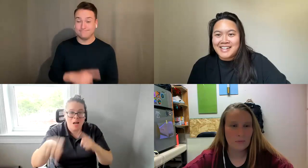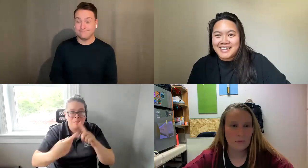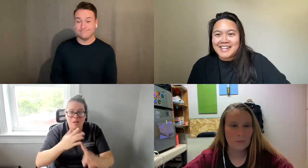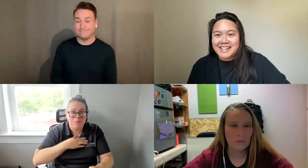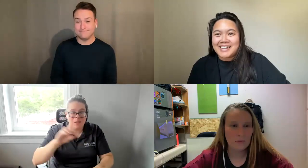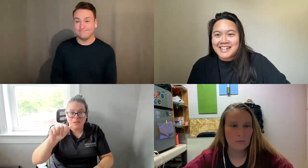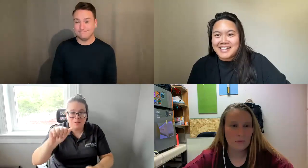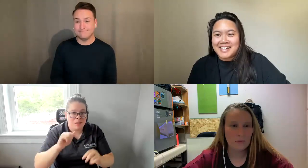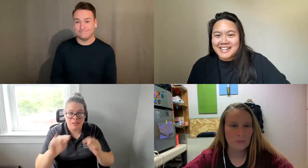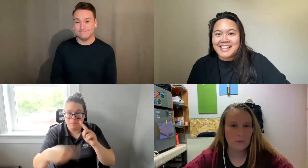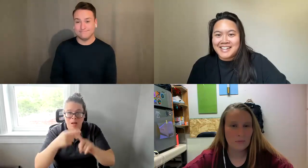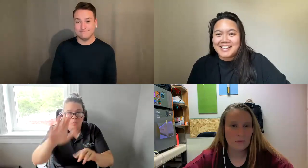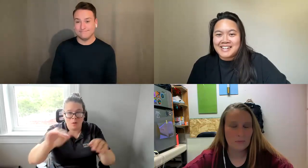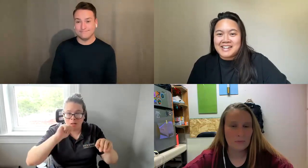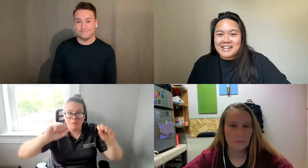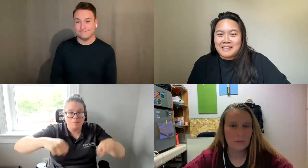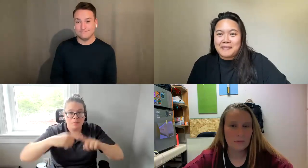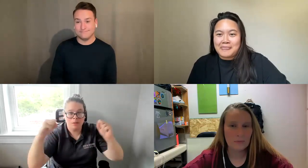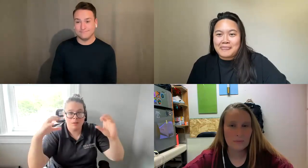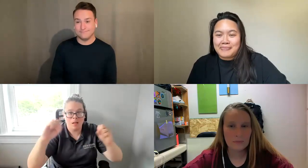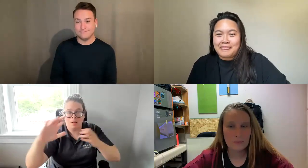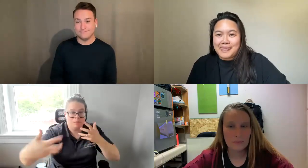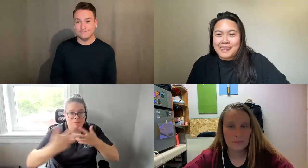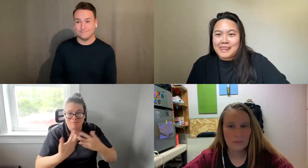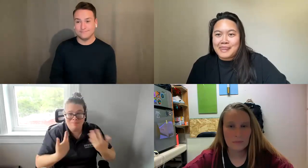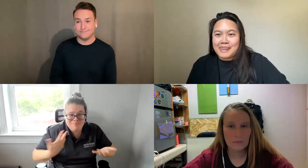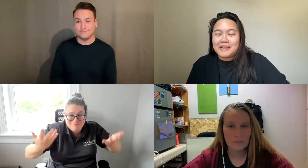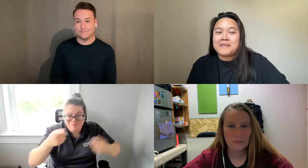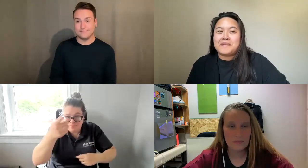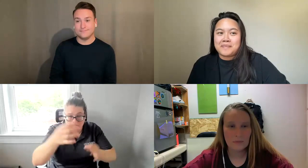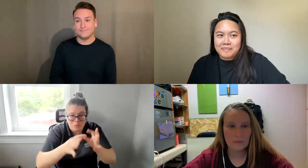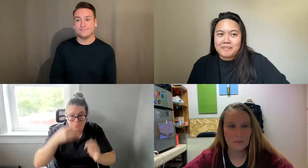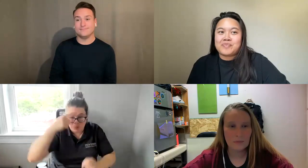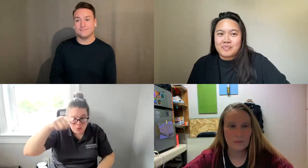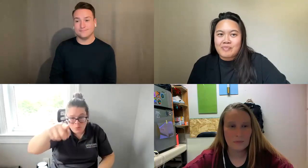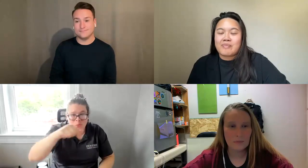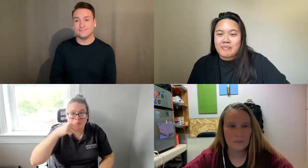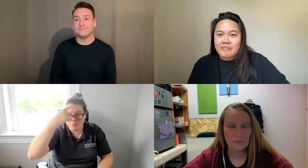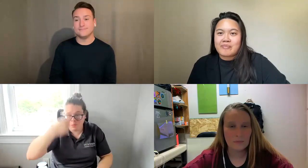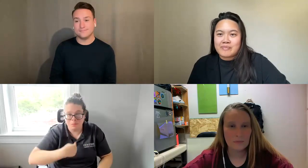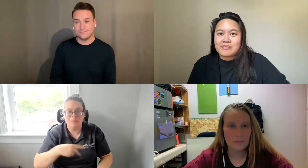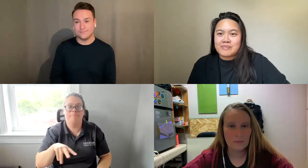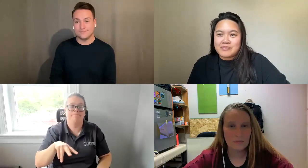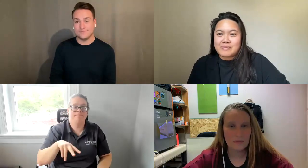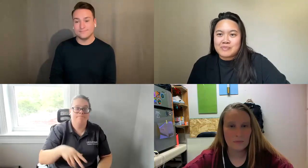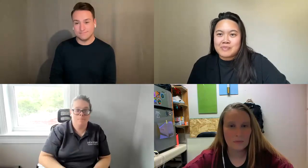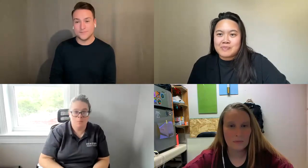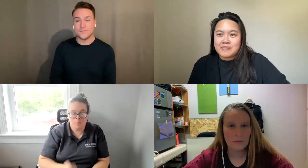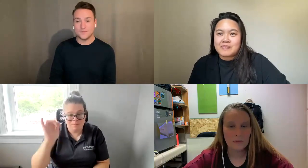It's not about my disability, it's about your inability to sign and accommodate me in a way that we can communicate.